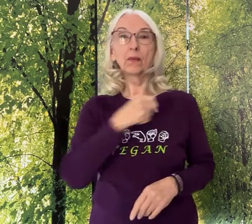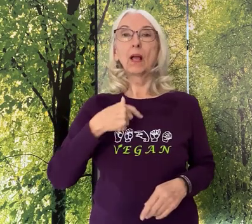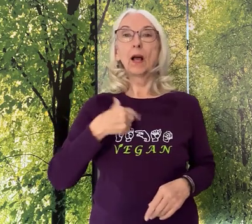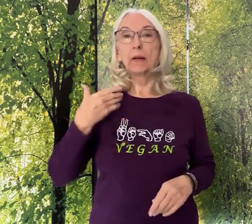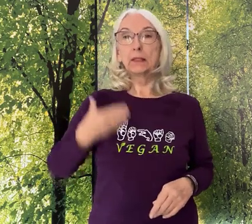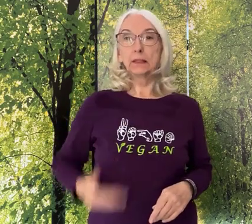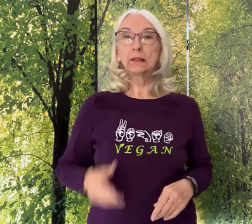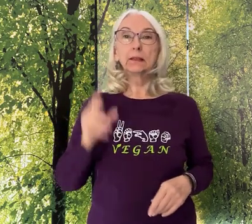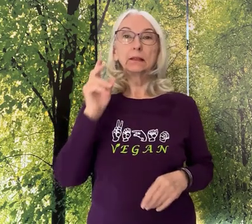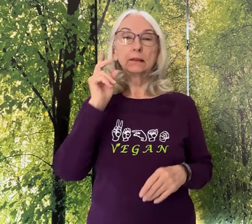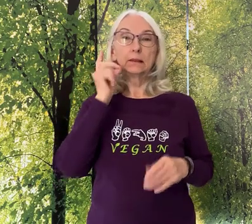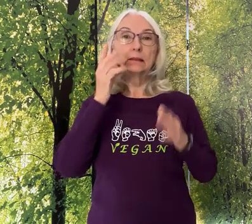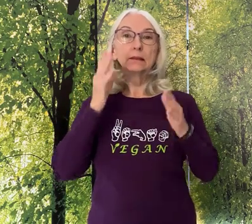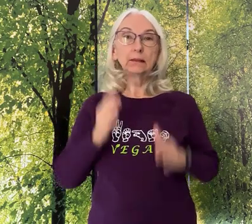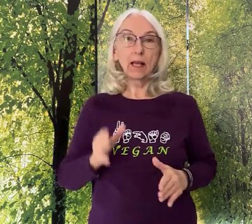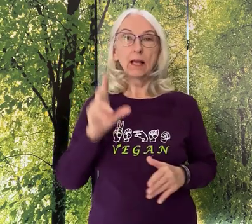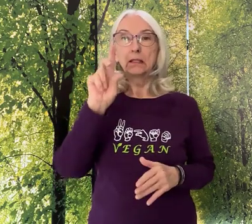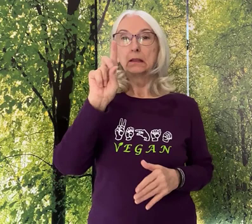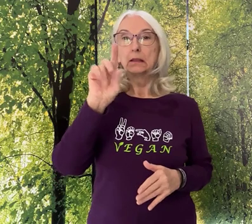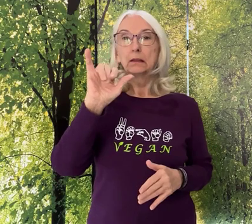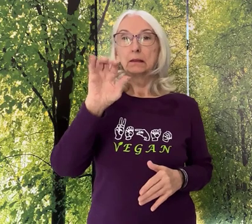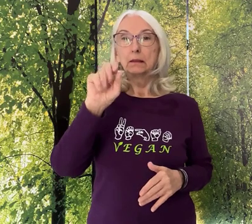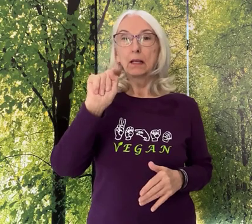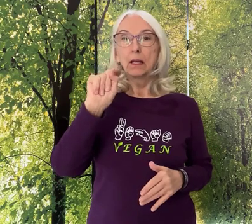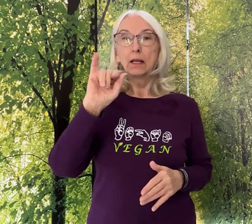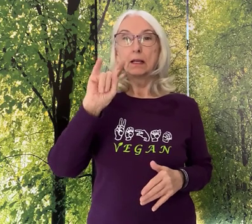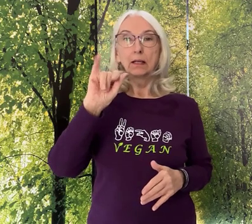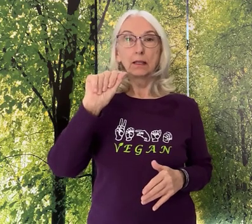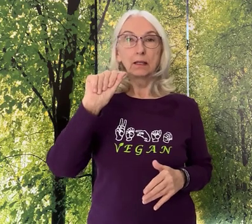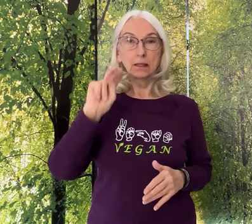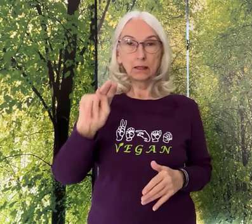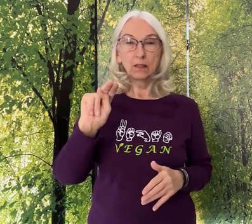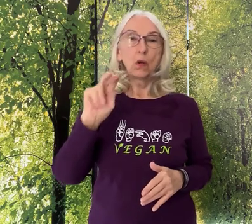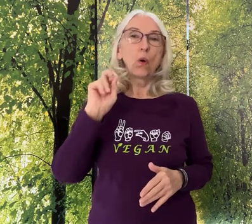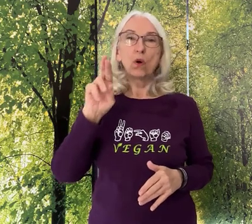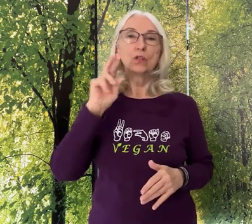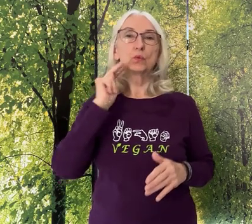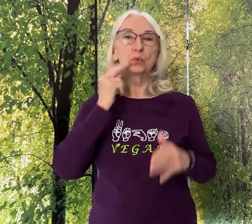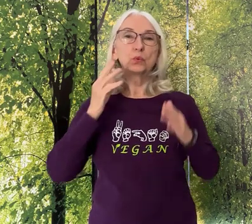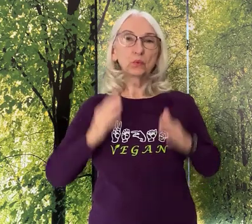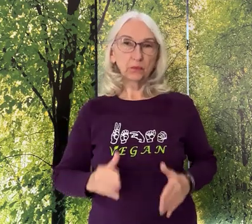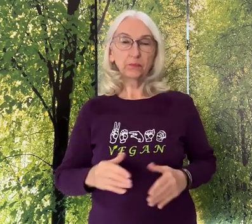I am a dietitian or nutritionist.